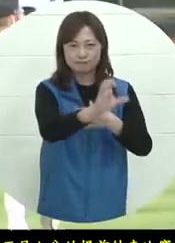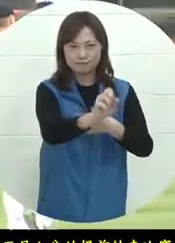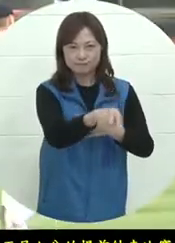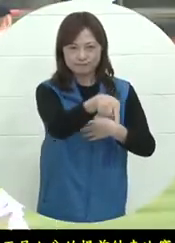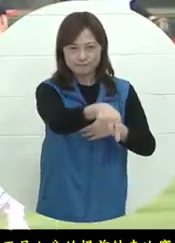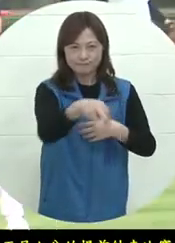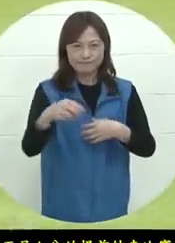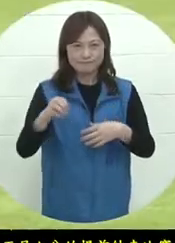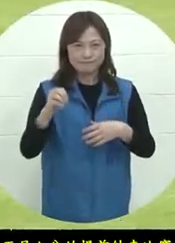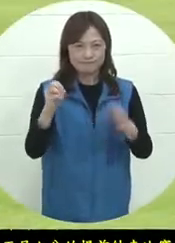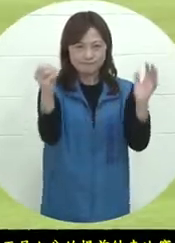it is passed to first base